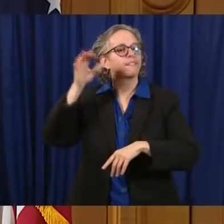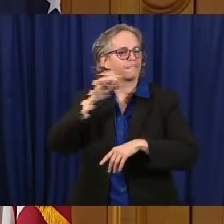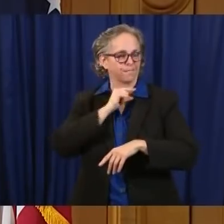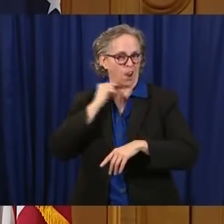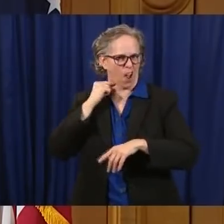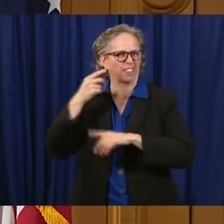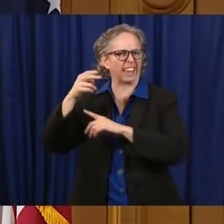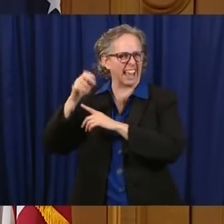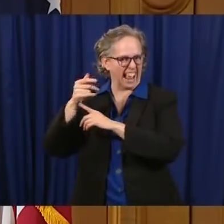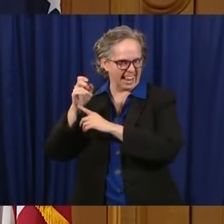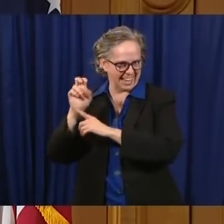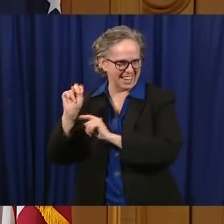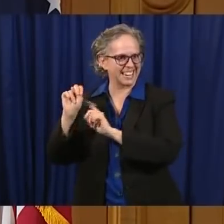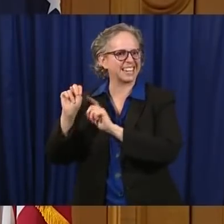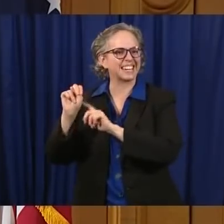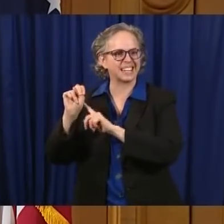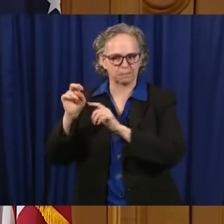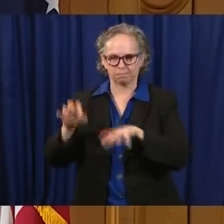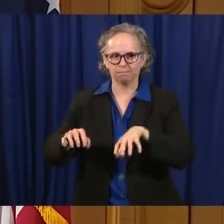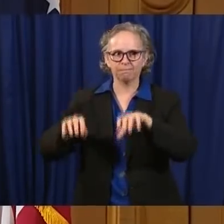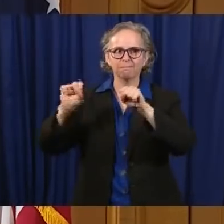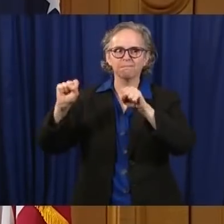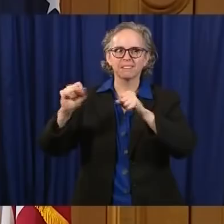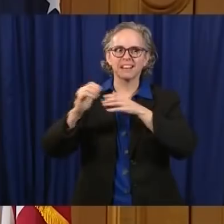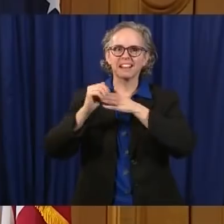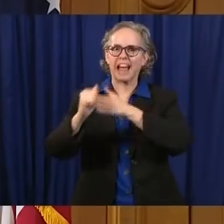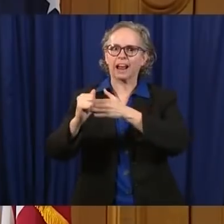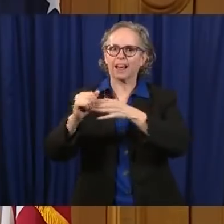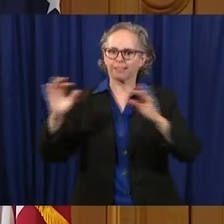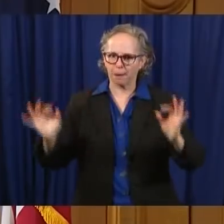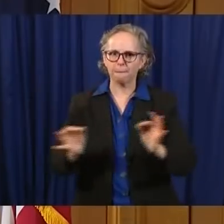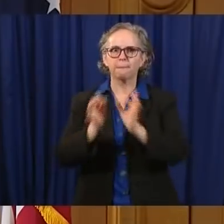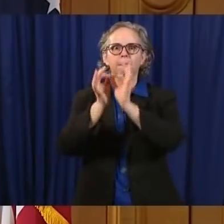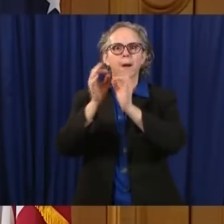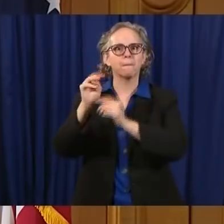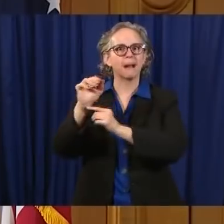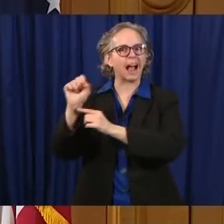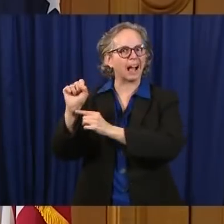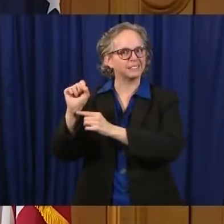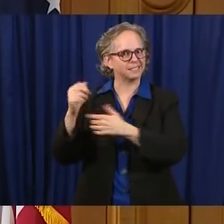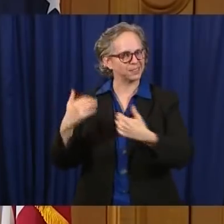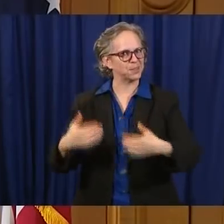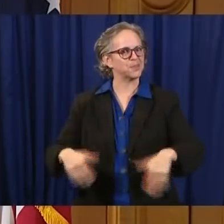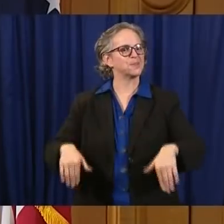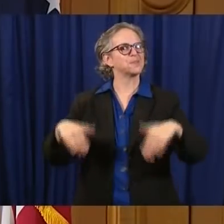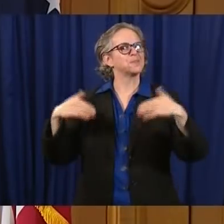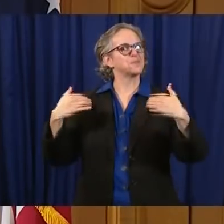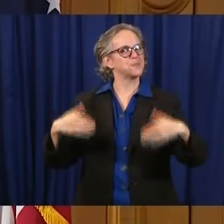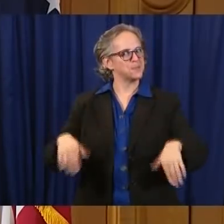OUR FAMILY, WERE ABLE TO BE WITH FATHER TOM HAGAN, OUR FRIEND FROM HAITI, HE HAS A